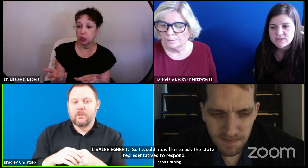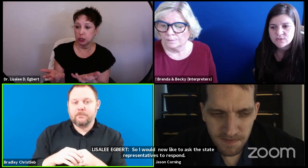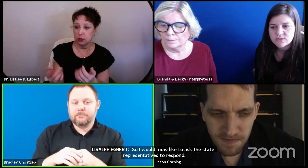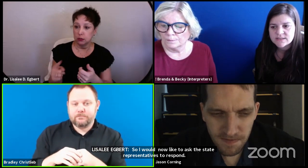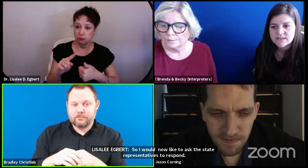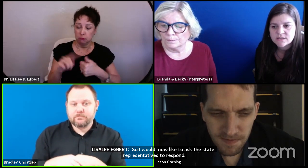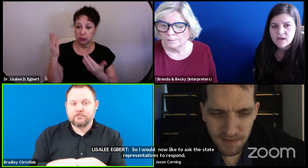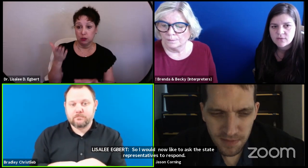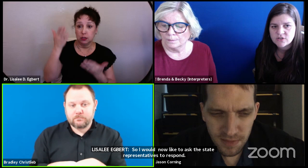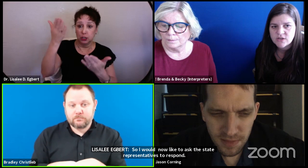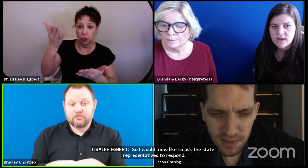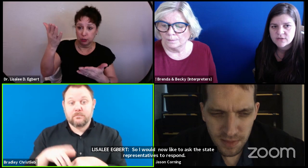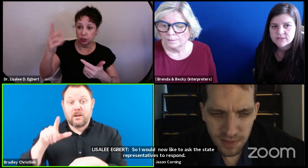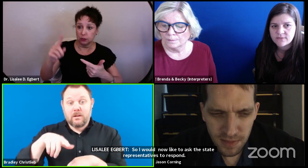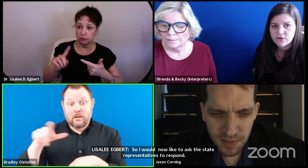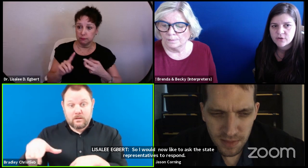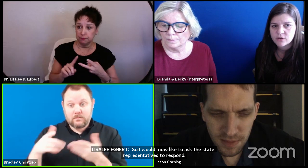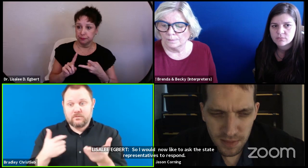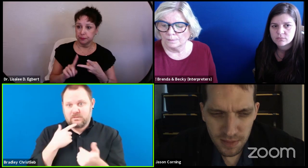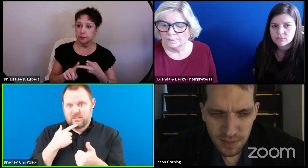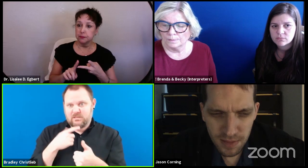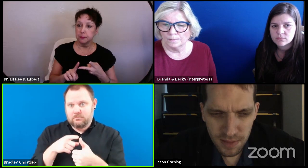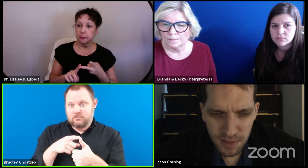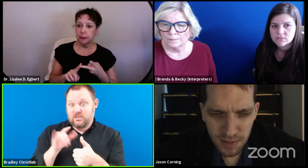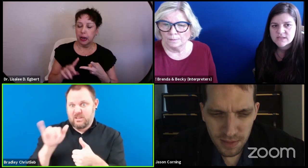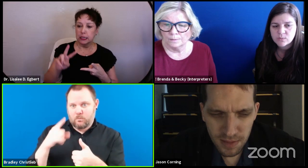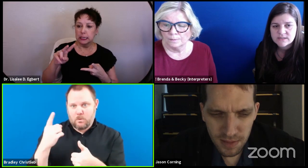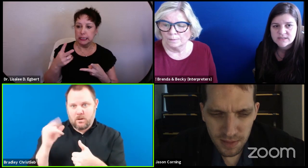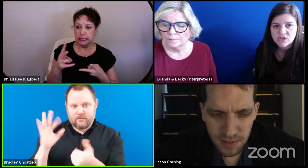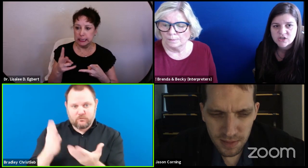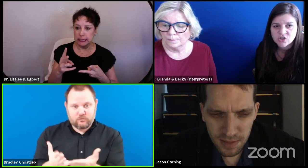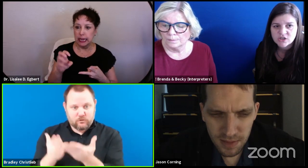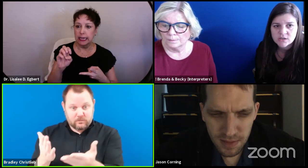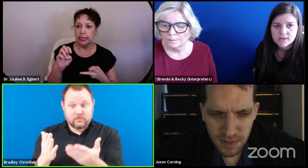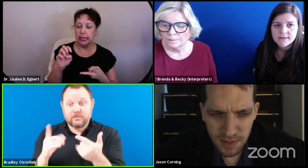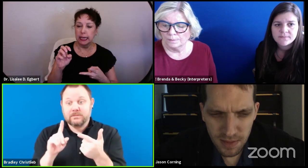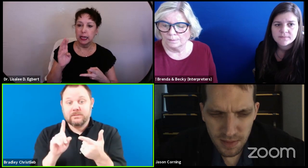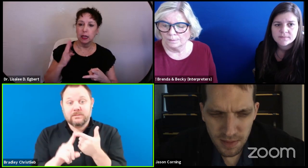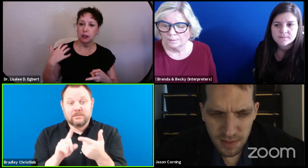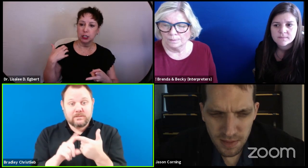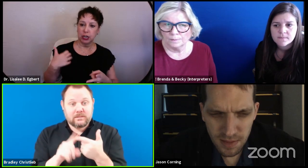to discuss their outreach efforts further. So that's one suggestion.